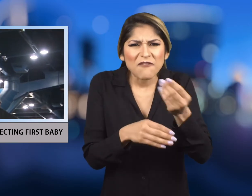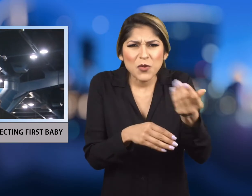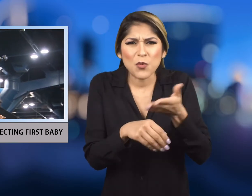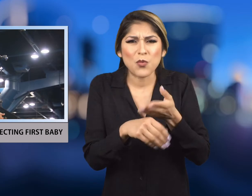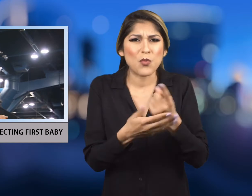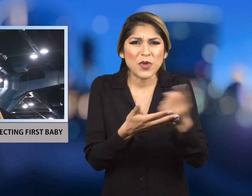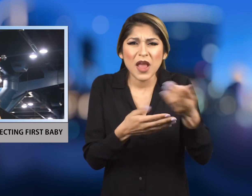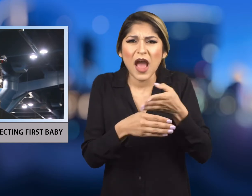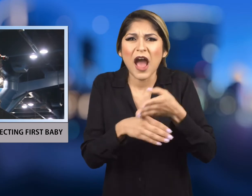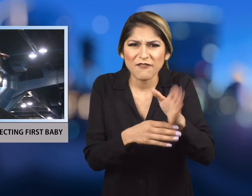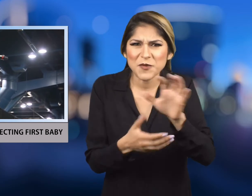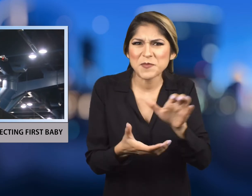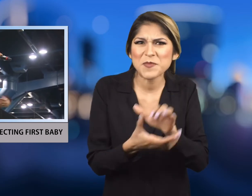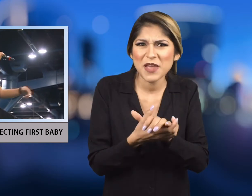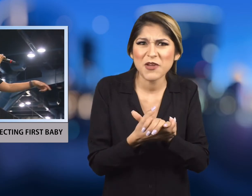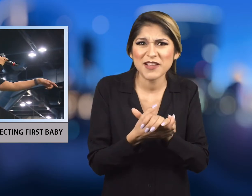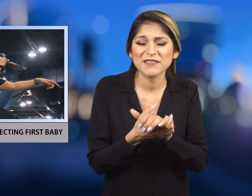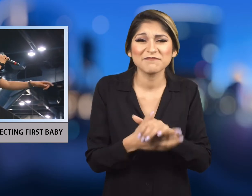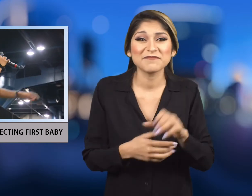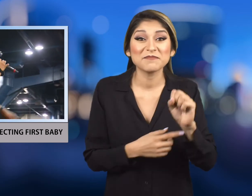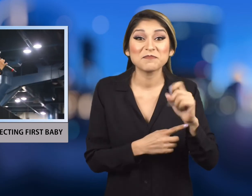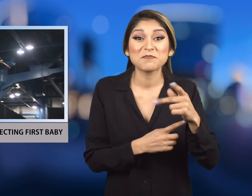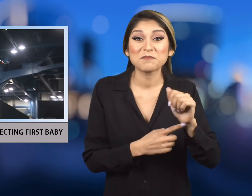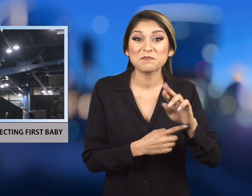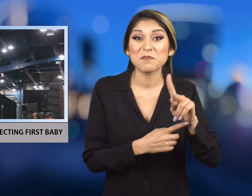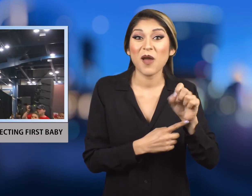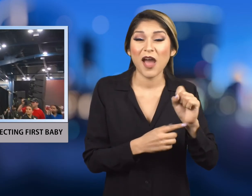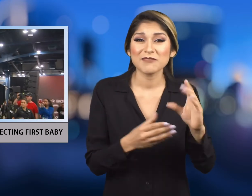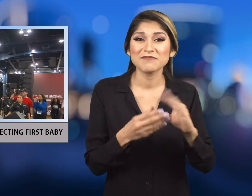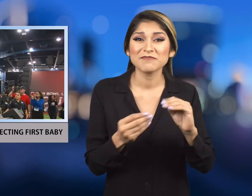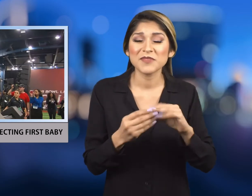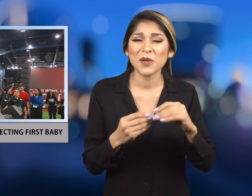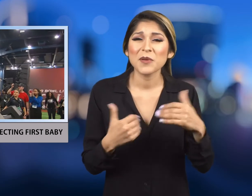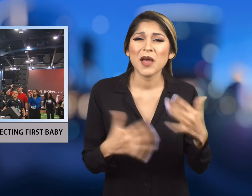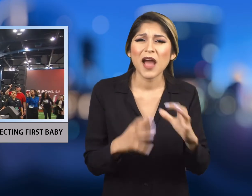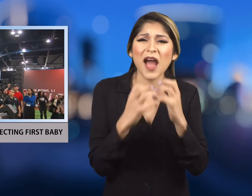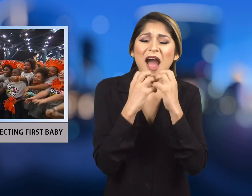few weeks after getting married. Sparks says she's now